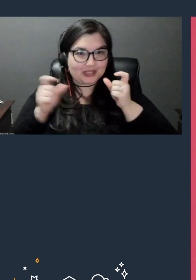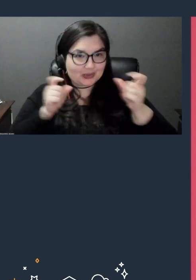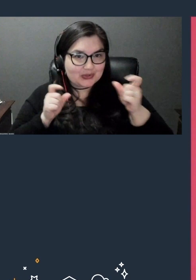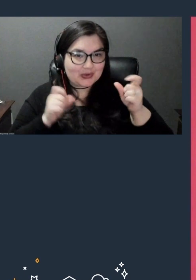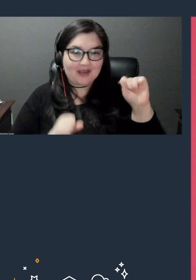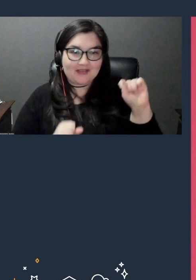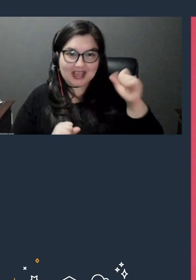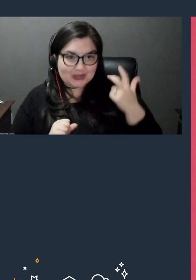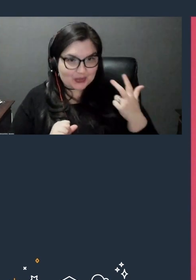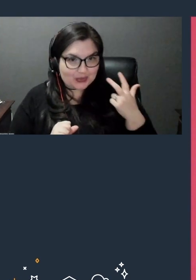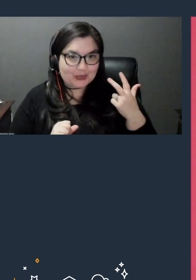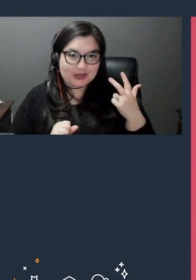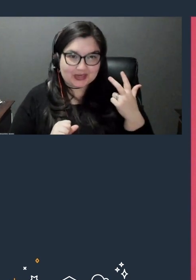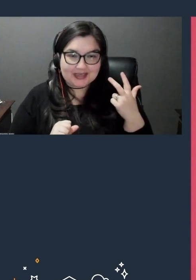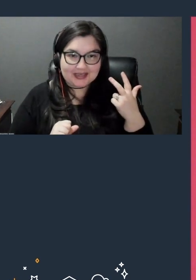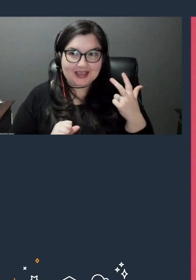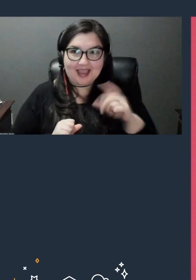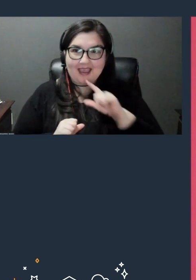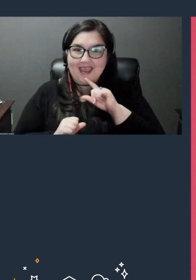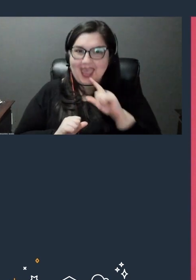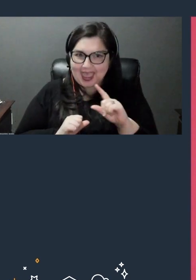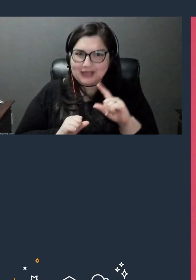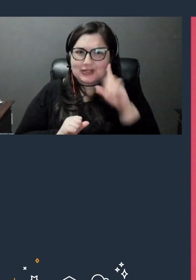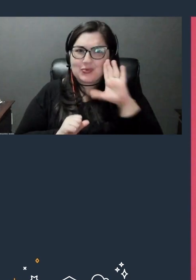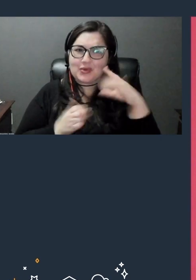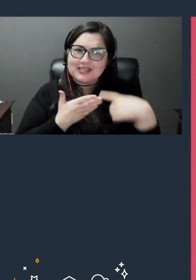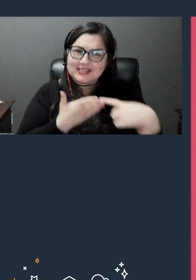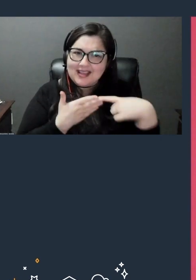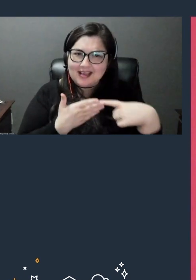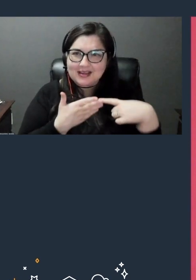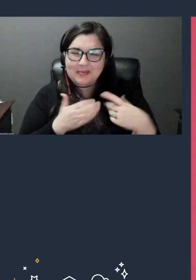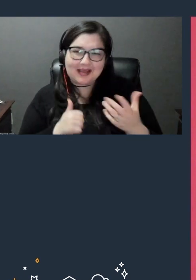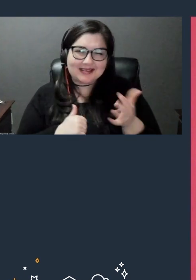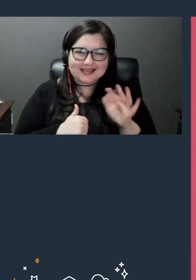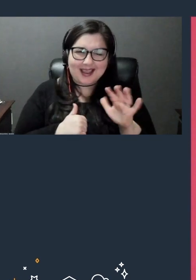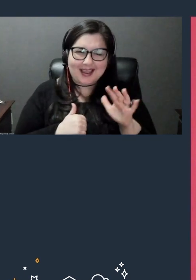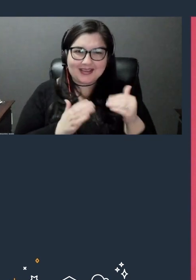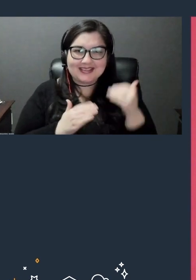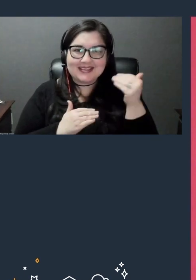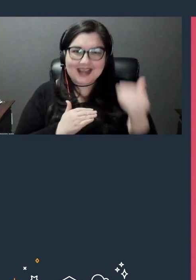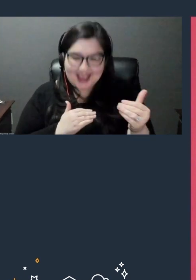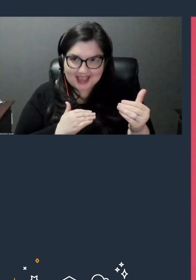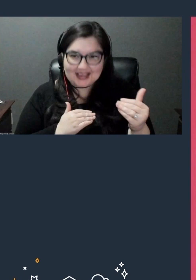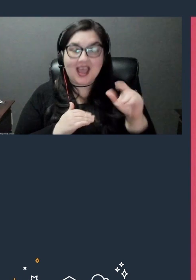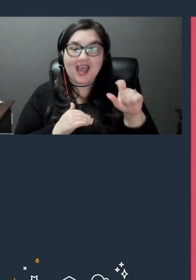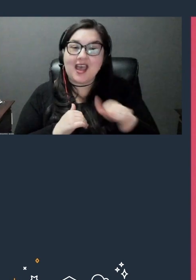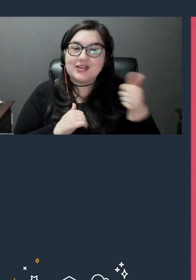And we're actually gonna talk about kind of a, next we're gonna talk about another side